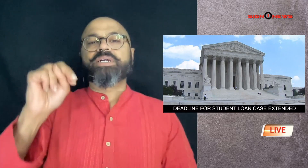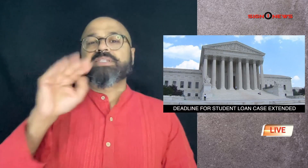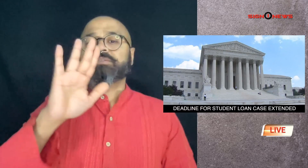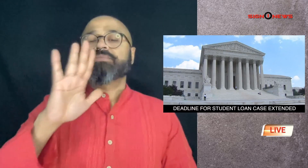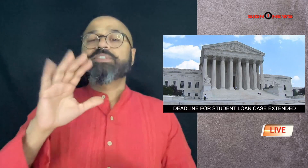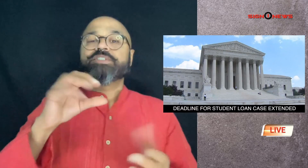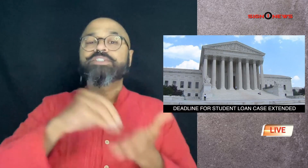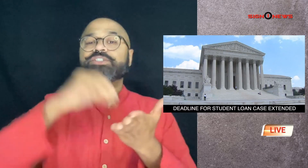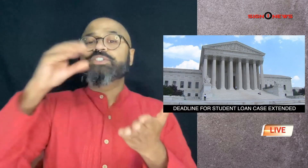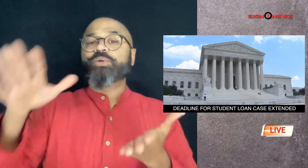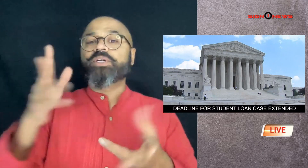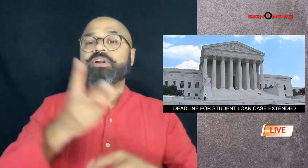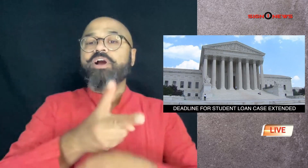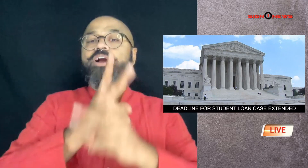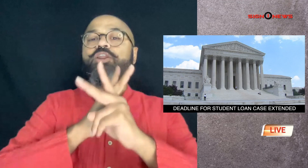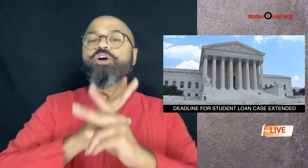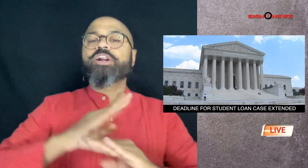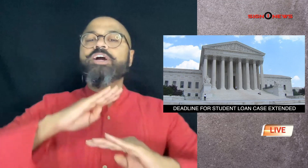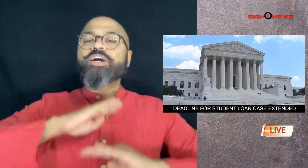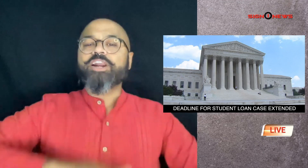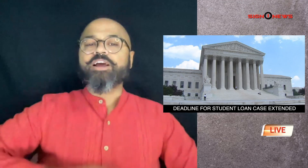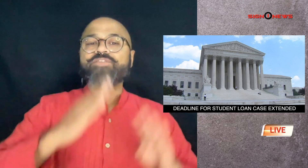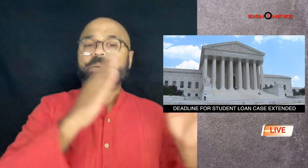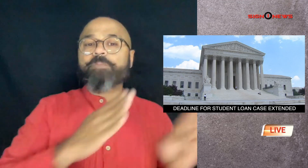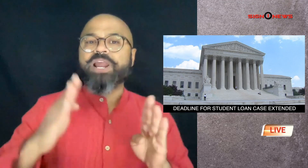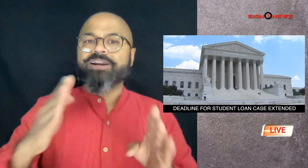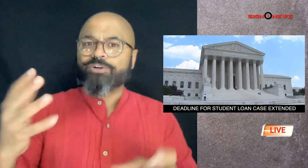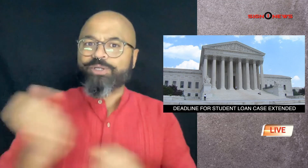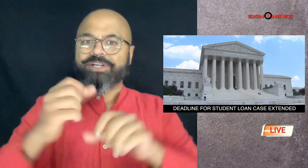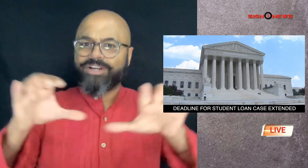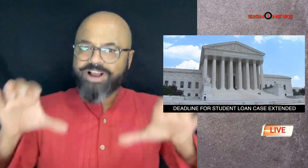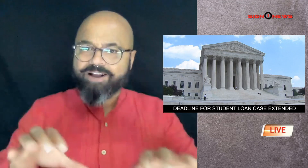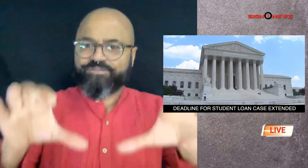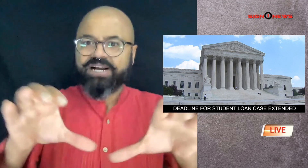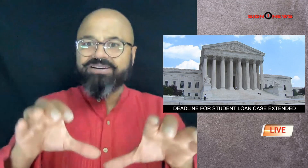student loan relief plan to take affect despite the legal challenges